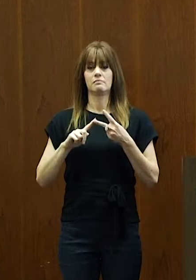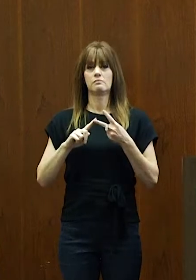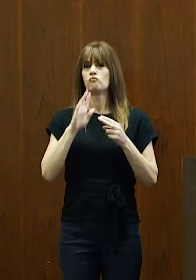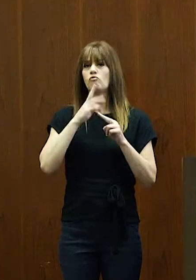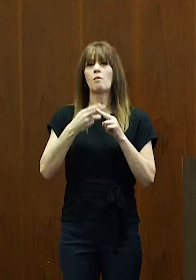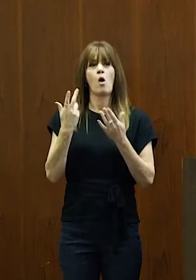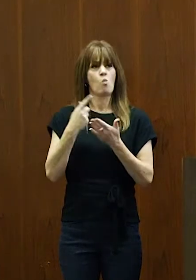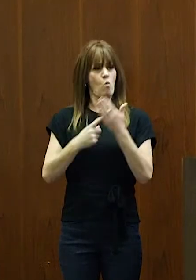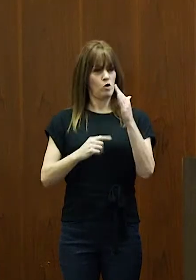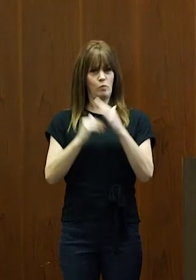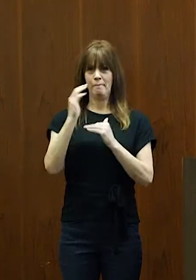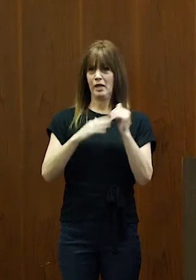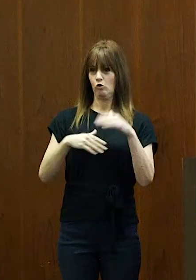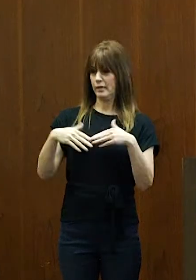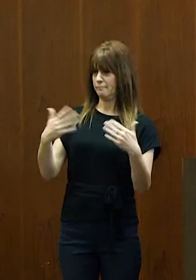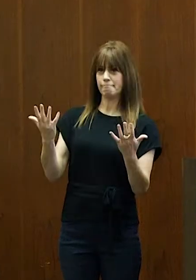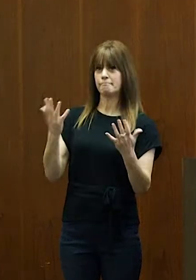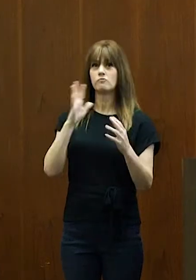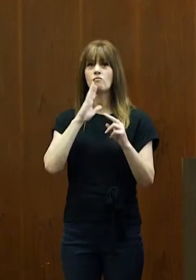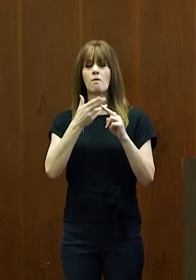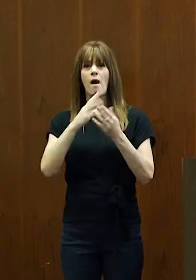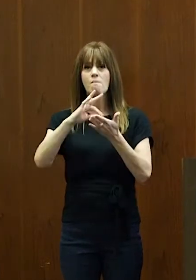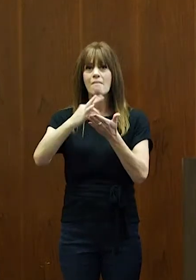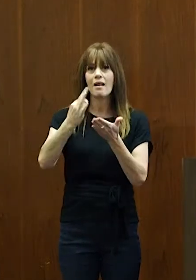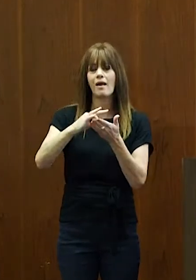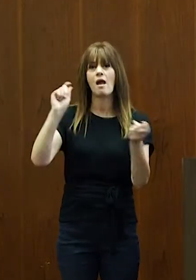are we building? They all talk about Medicaid transformation. A lot of